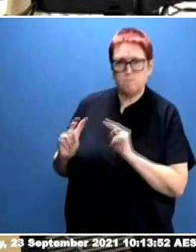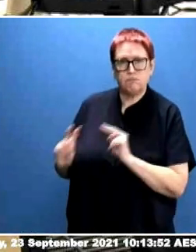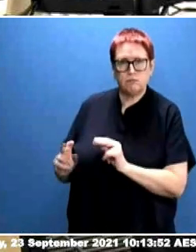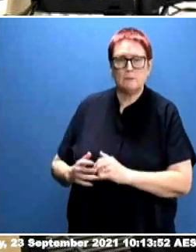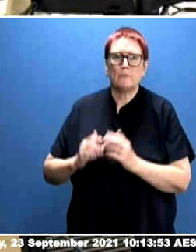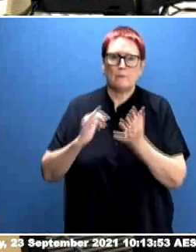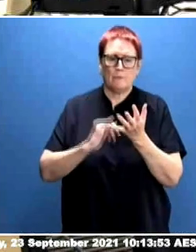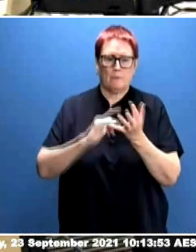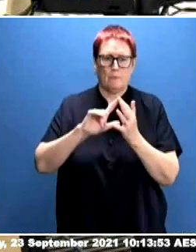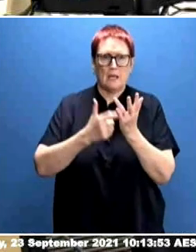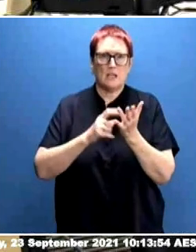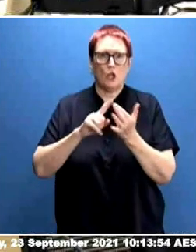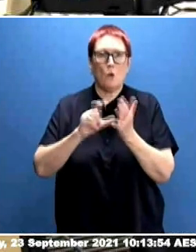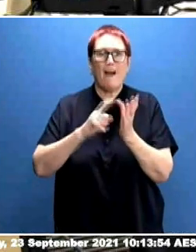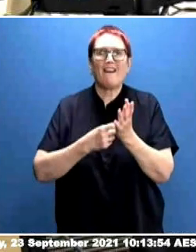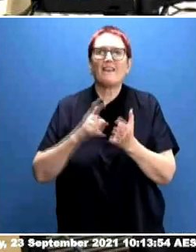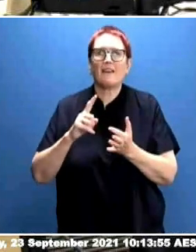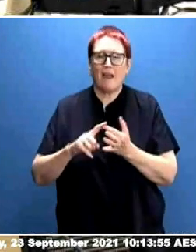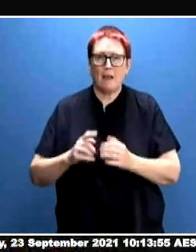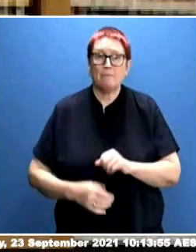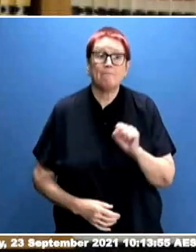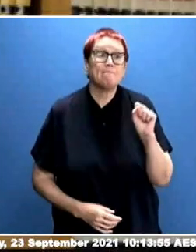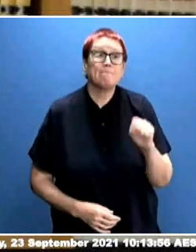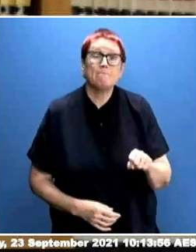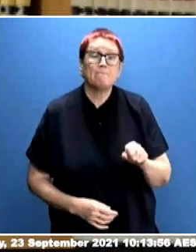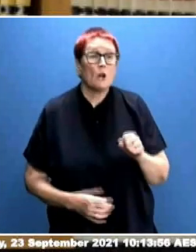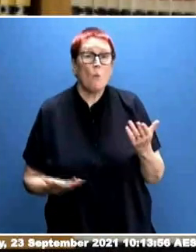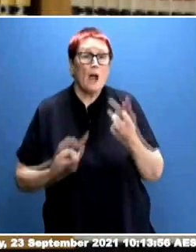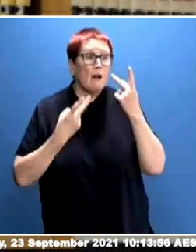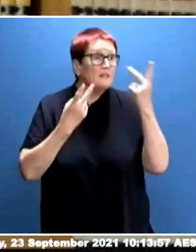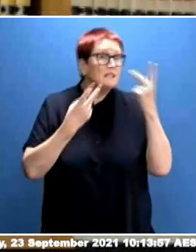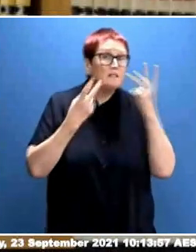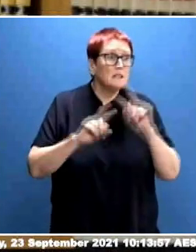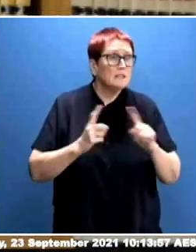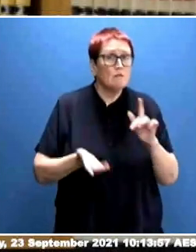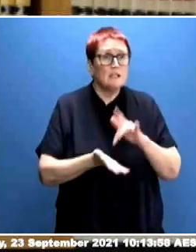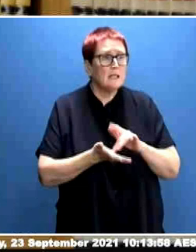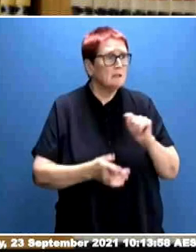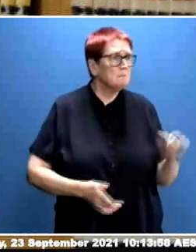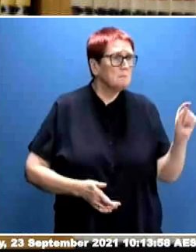Yes. So throughout my research and the centres that I visited, it appeared that there were four primary categories